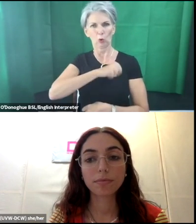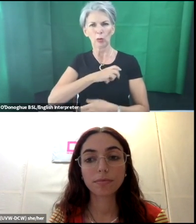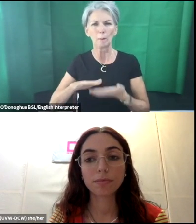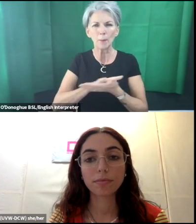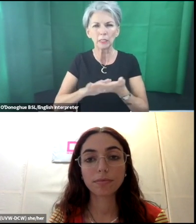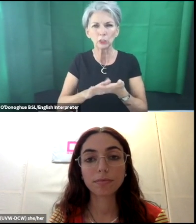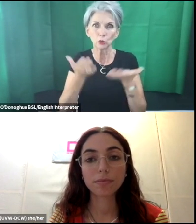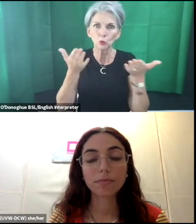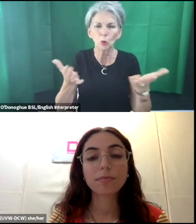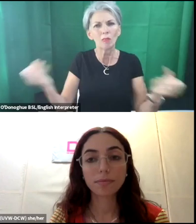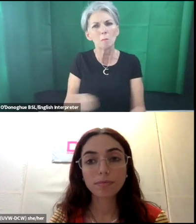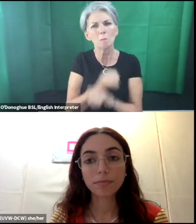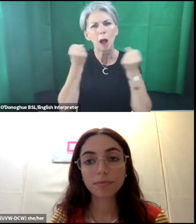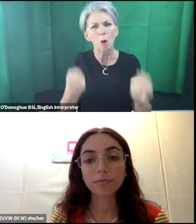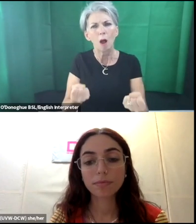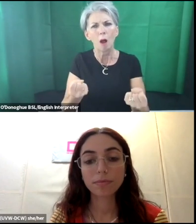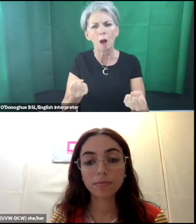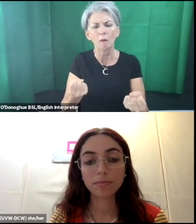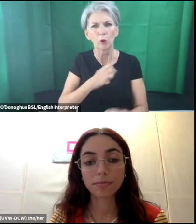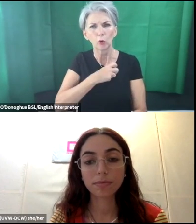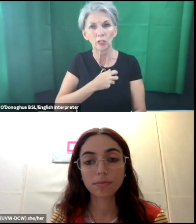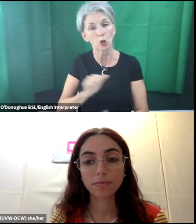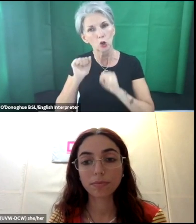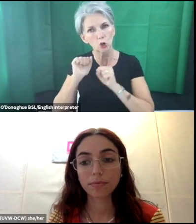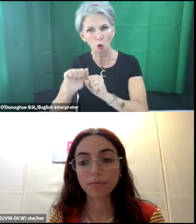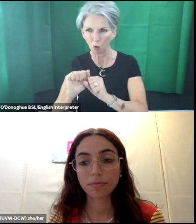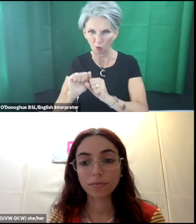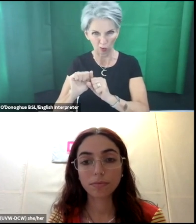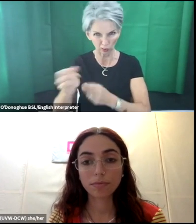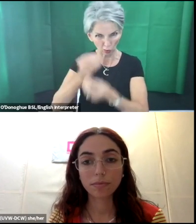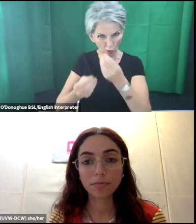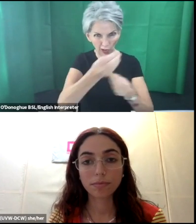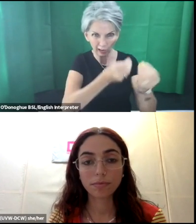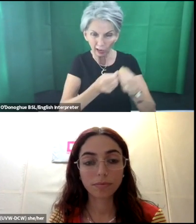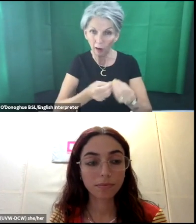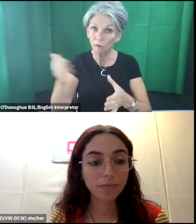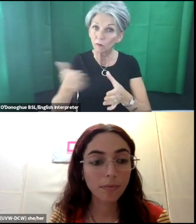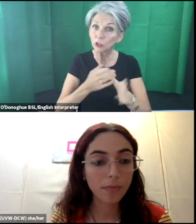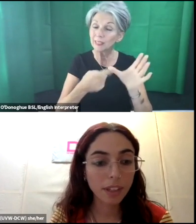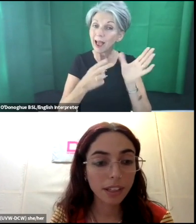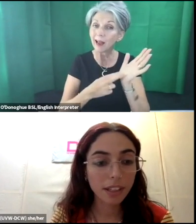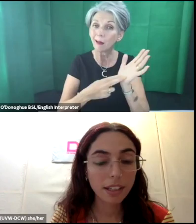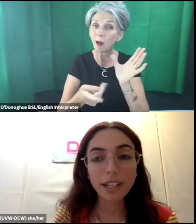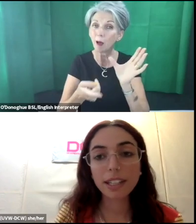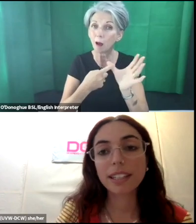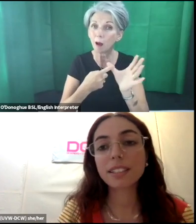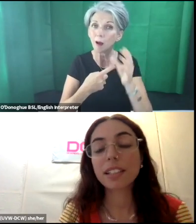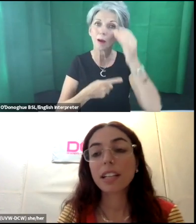union is in your individual contexts. I wonder if I can come to you first, Anna? Yes.